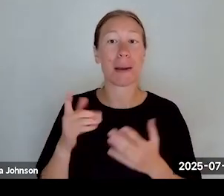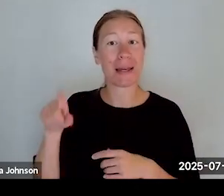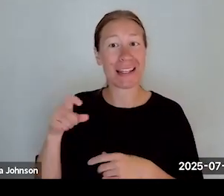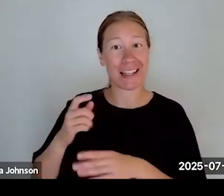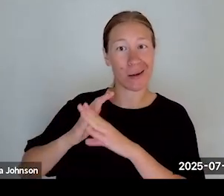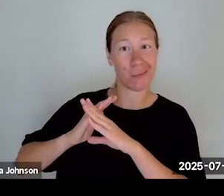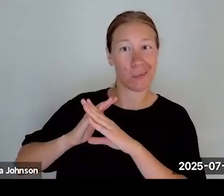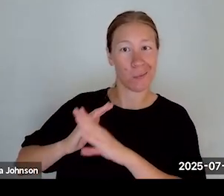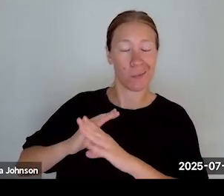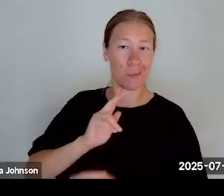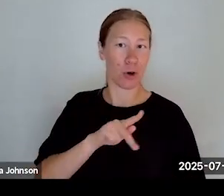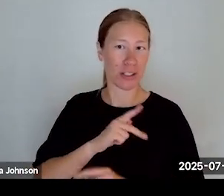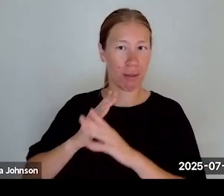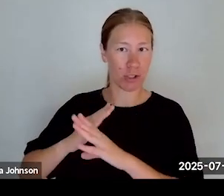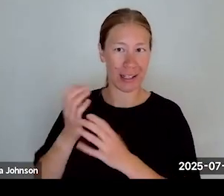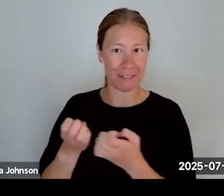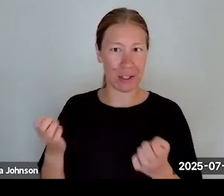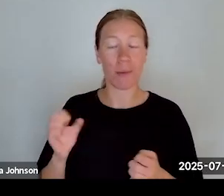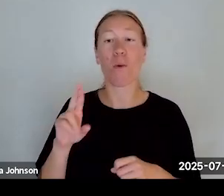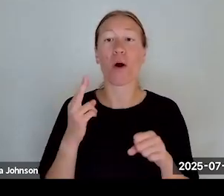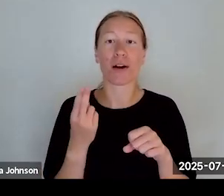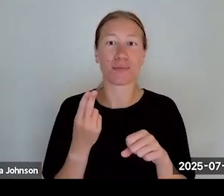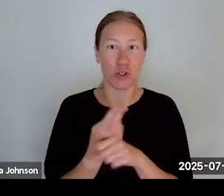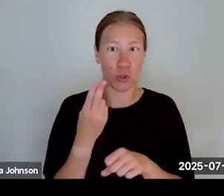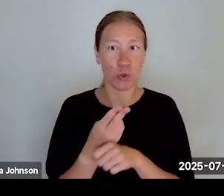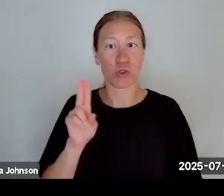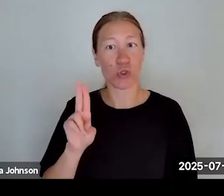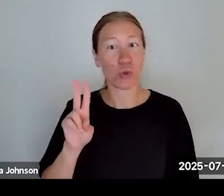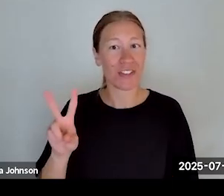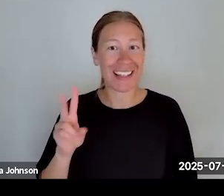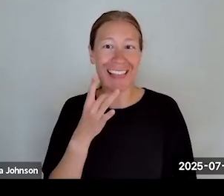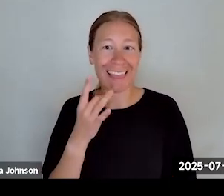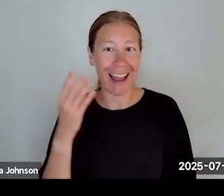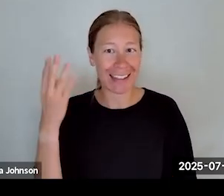and some may need access to UV light filters, particularly those who may work outdoors.